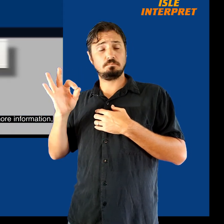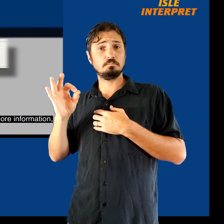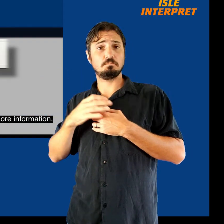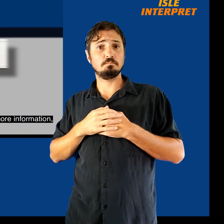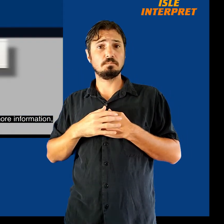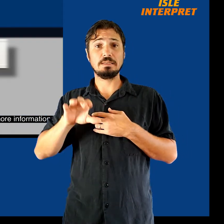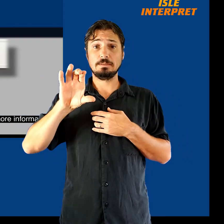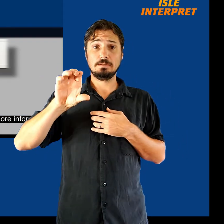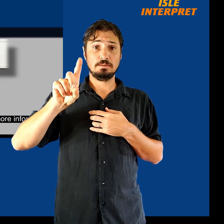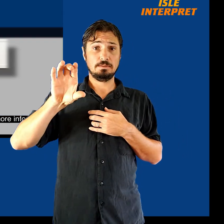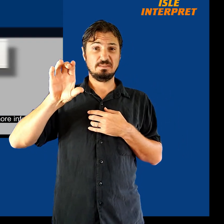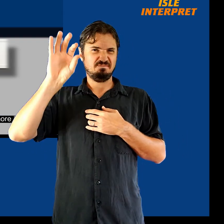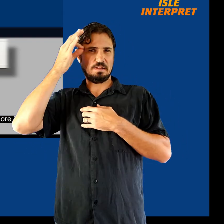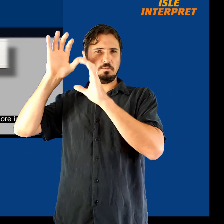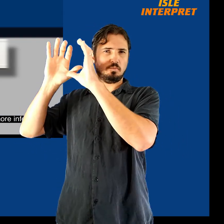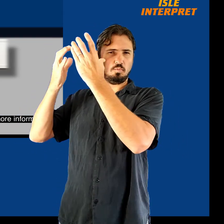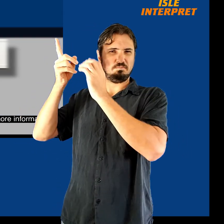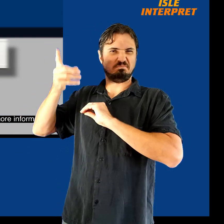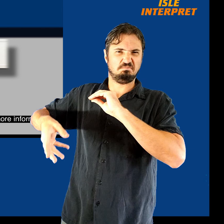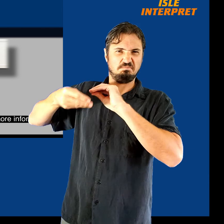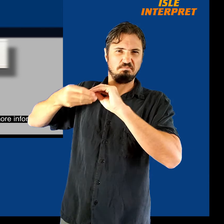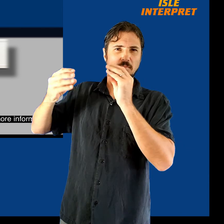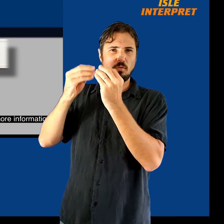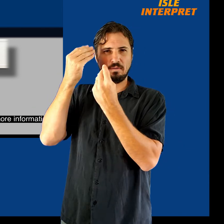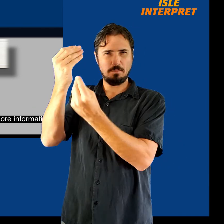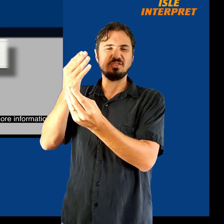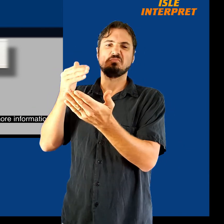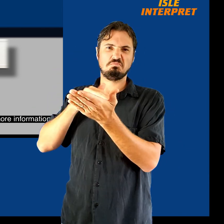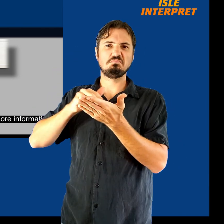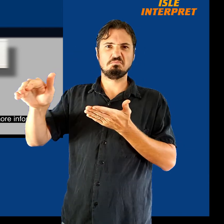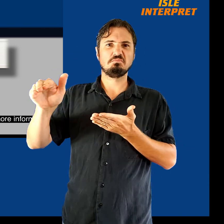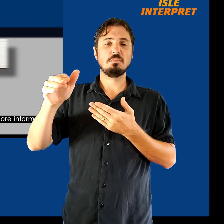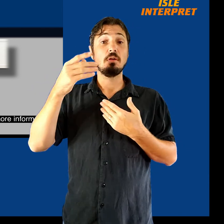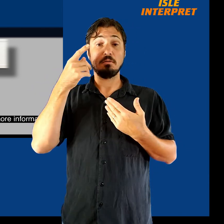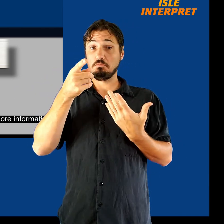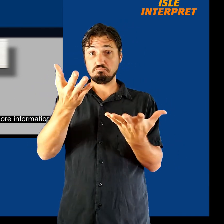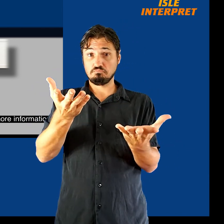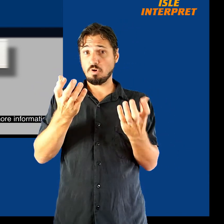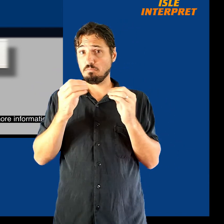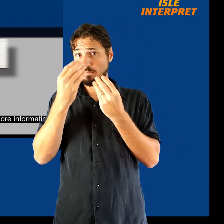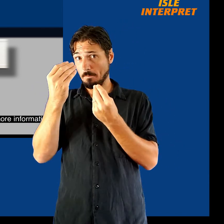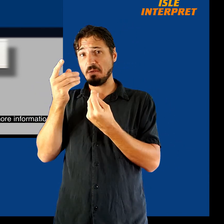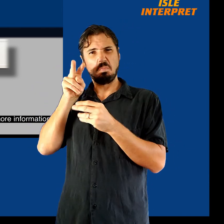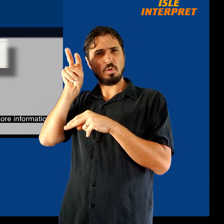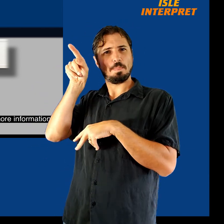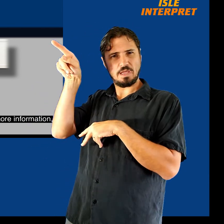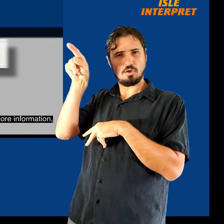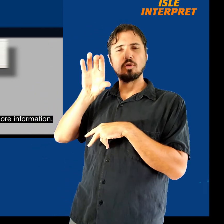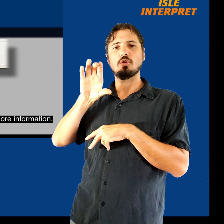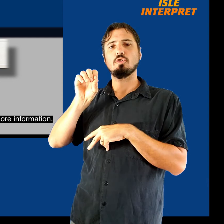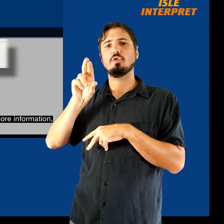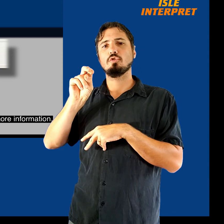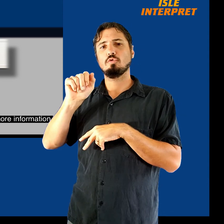The Centers for Disease Control is also updating its website regularly. For more information, please visit Coronavirus.gov